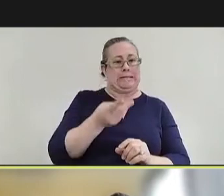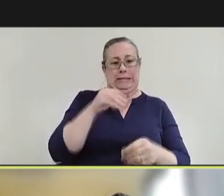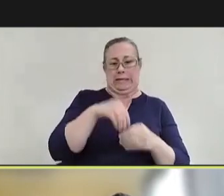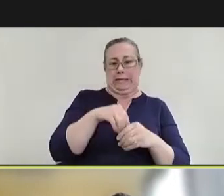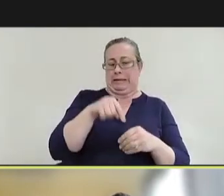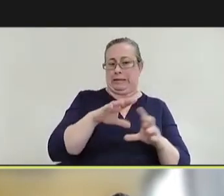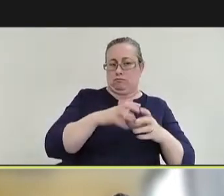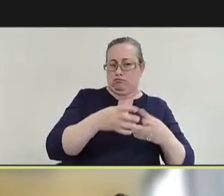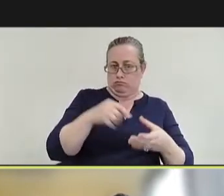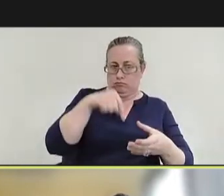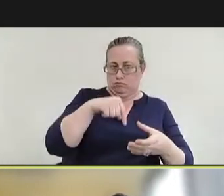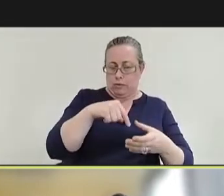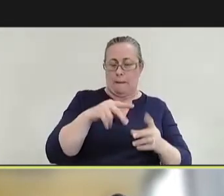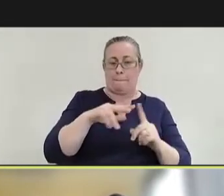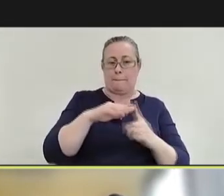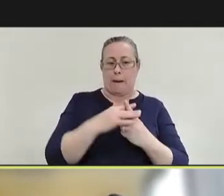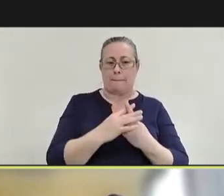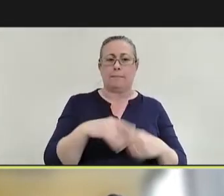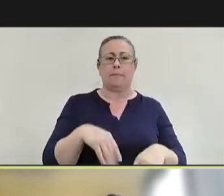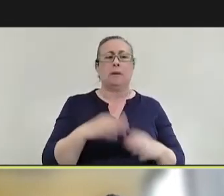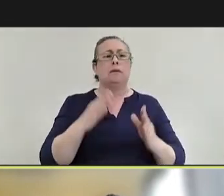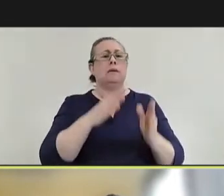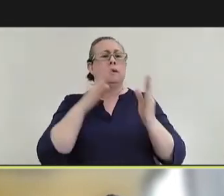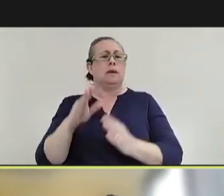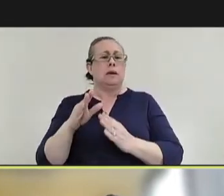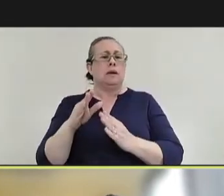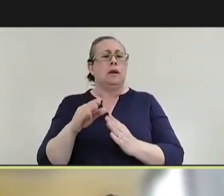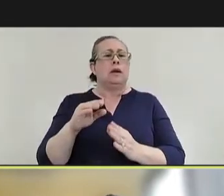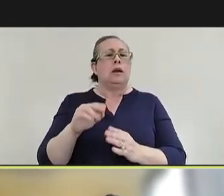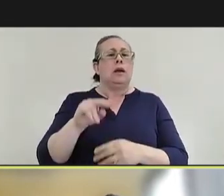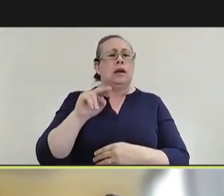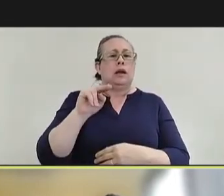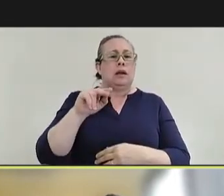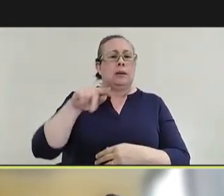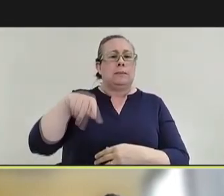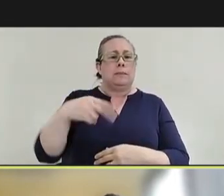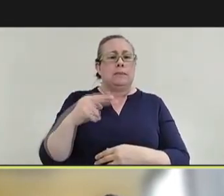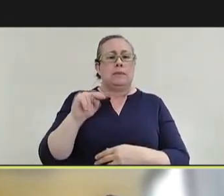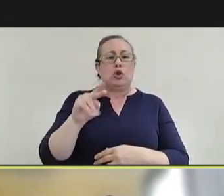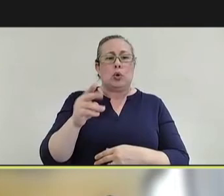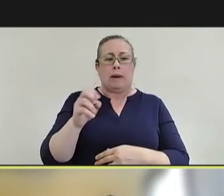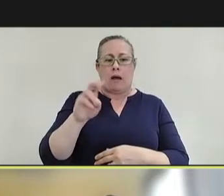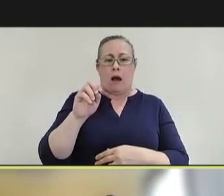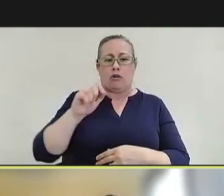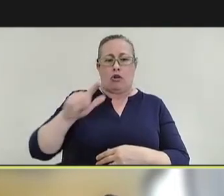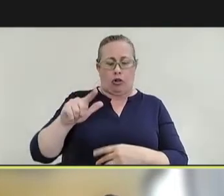population. Pneumococcal was interesting. So it did improve in the last couple seasons,